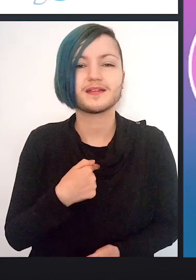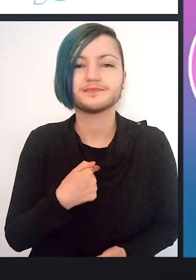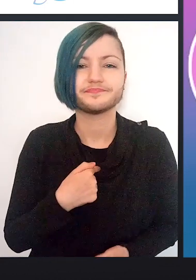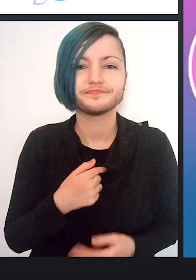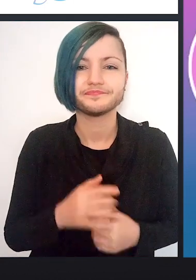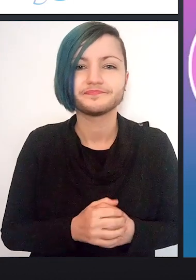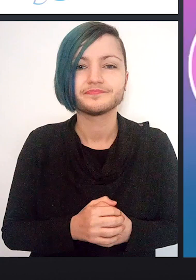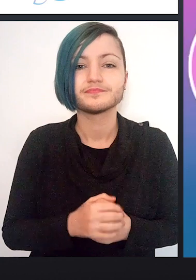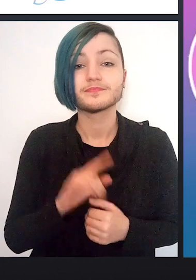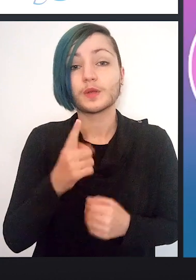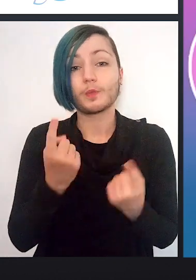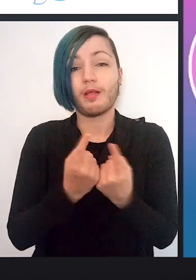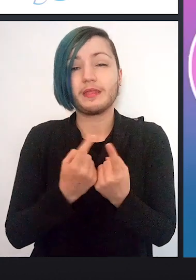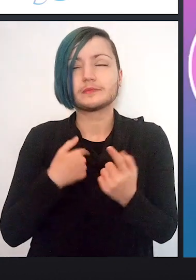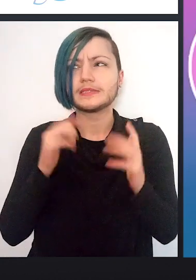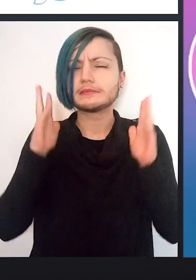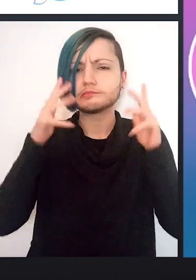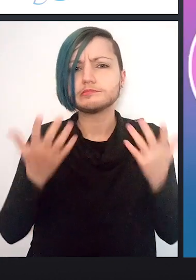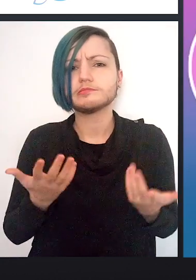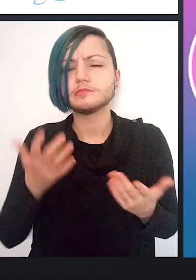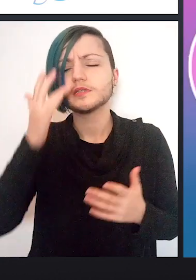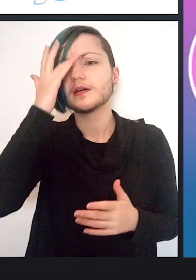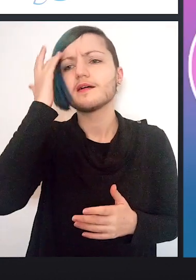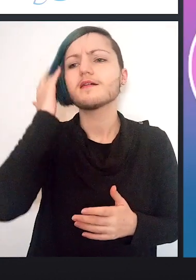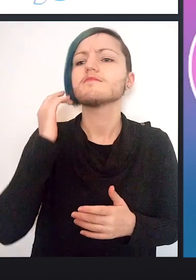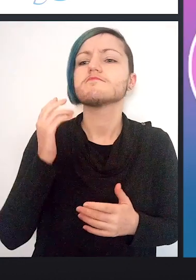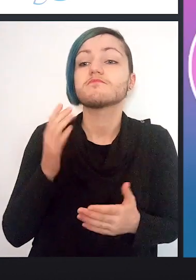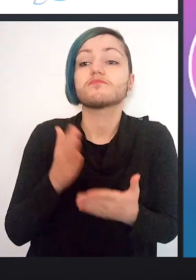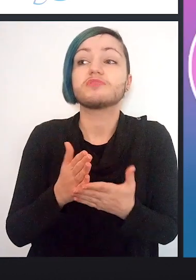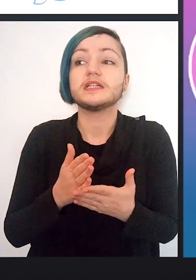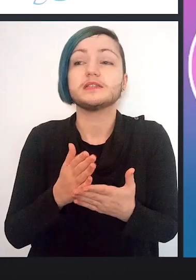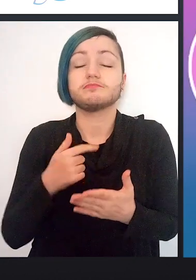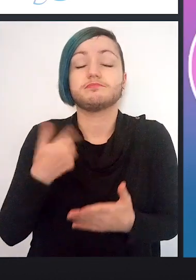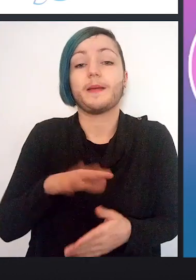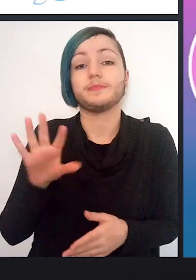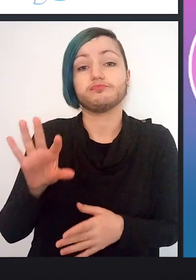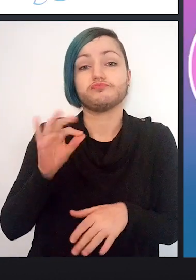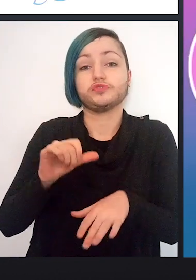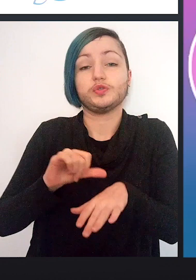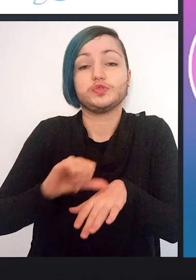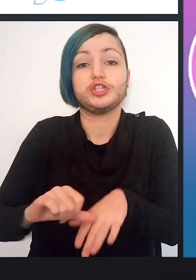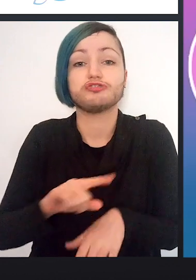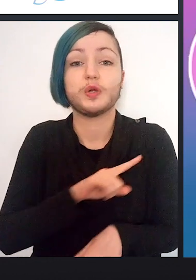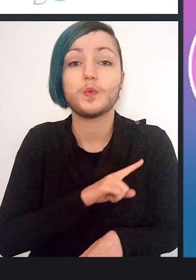One of the things I was concerned about and one of the reasons I wanted to have the surgery